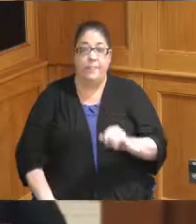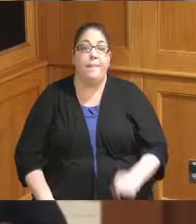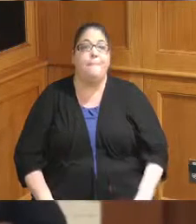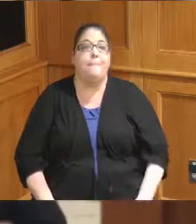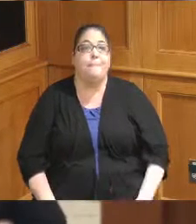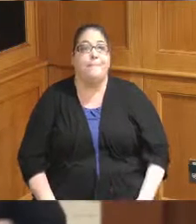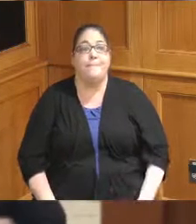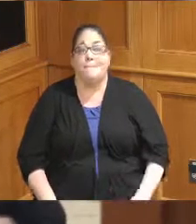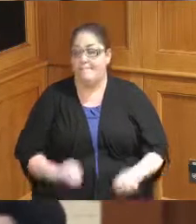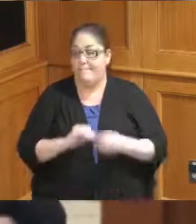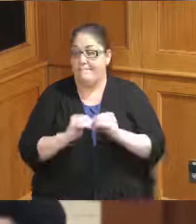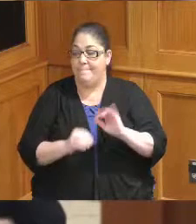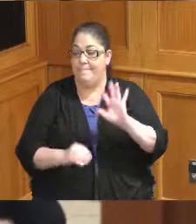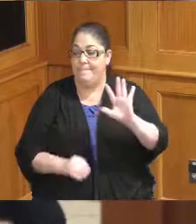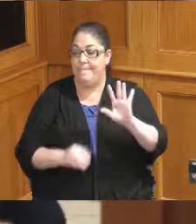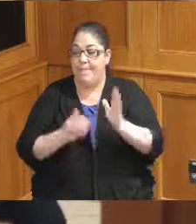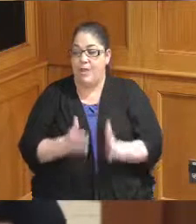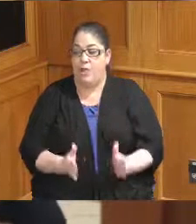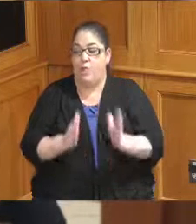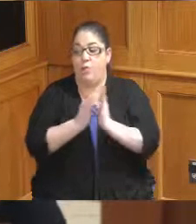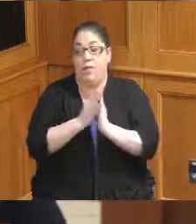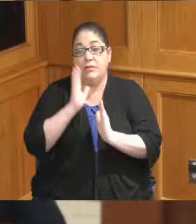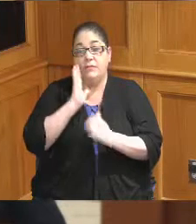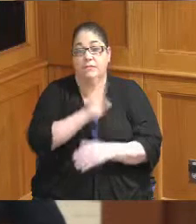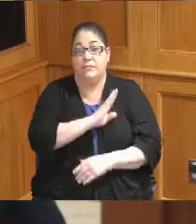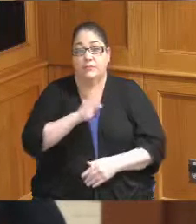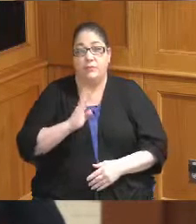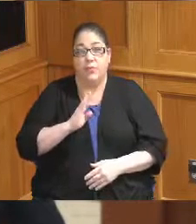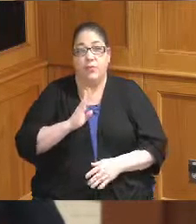item five is a request for the Board to take various actions